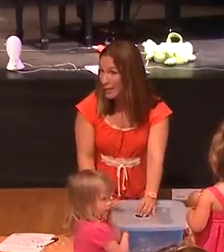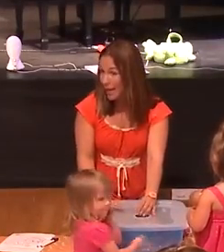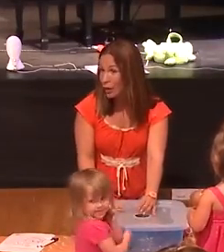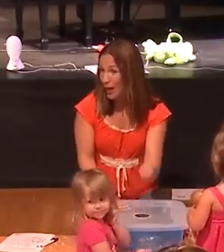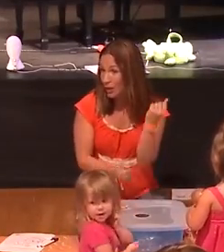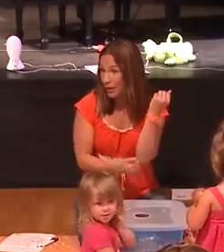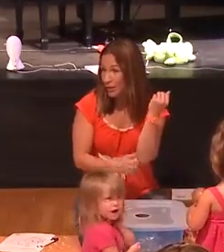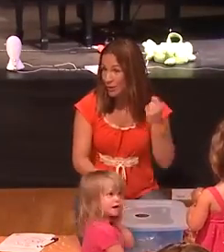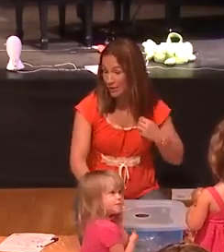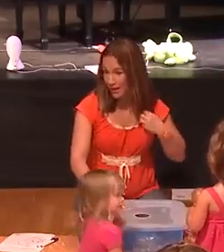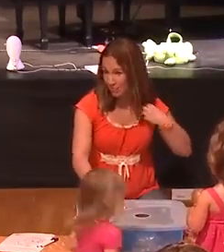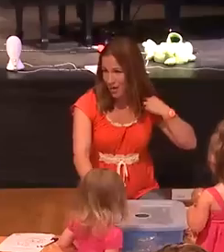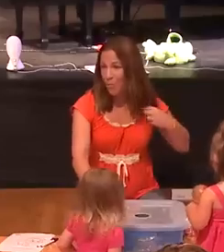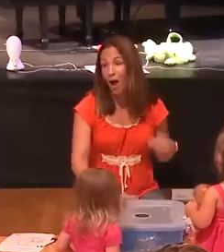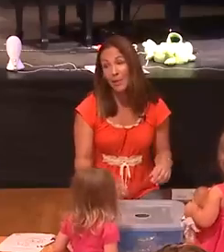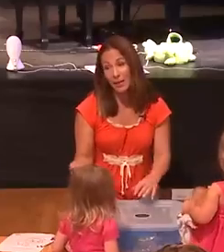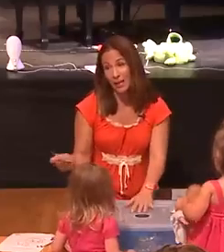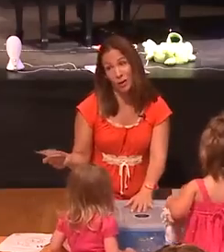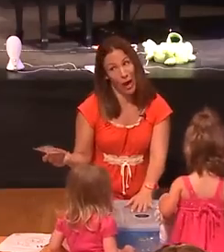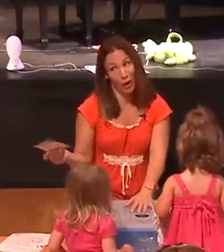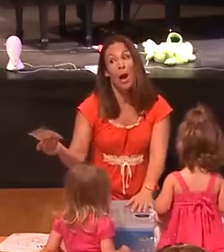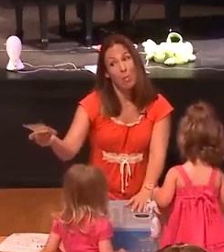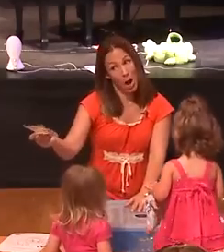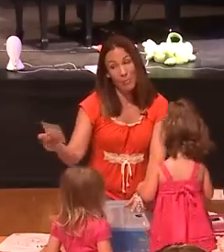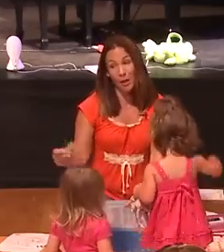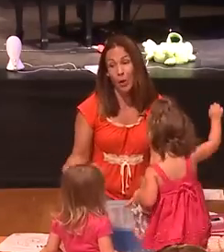Can he sign CRACKER? Can he do that sign? Mom can sign CRACKER.